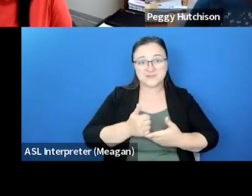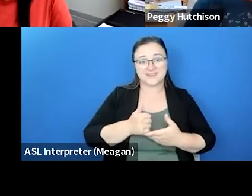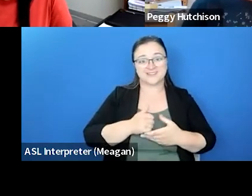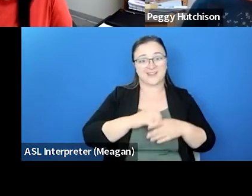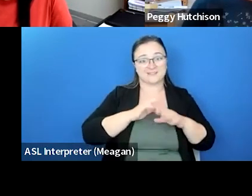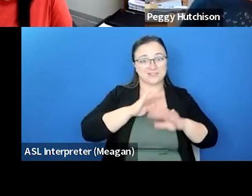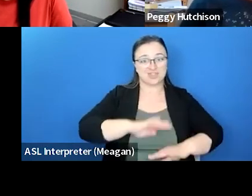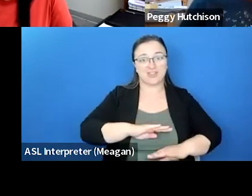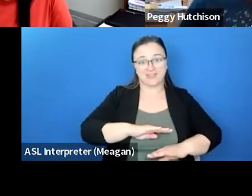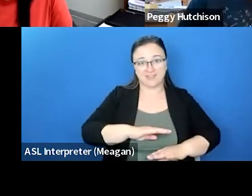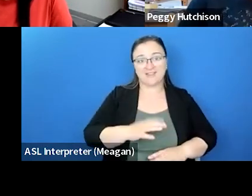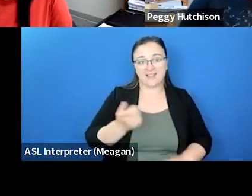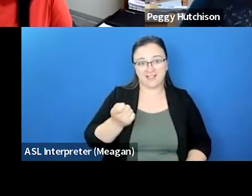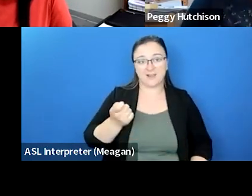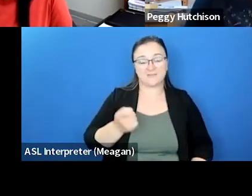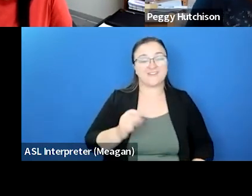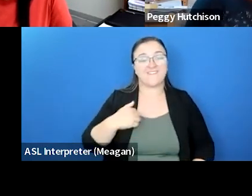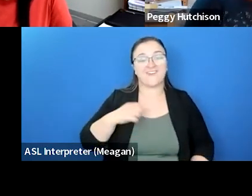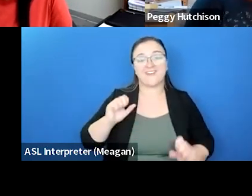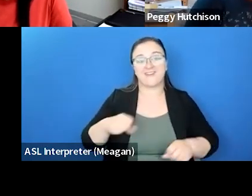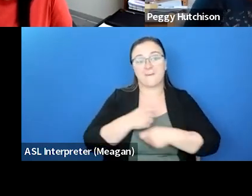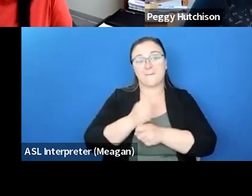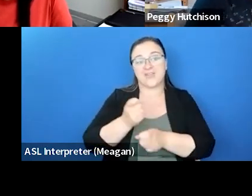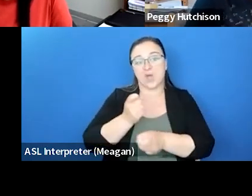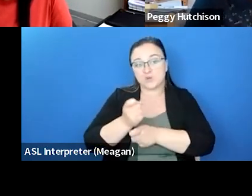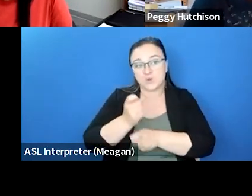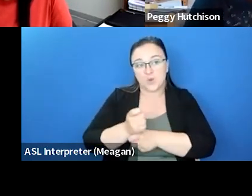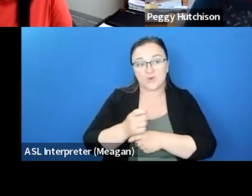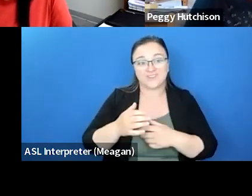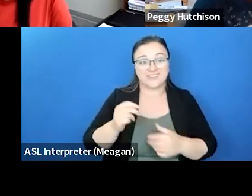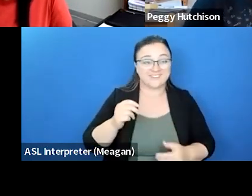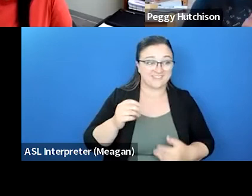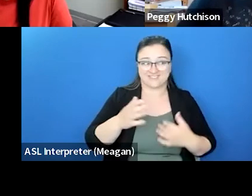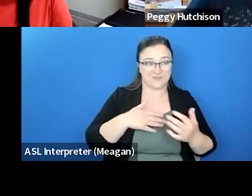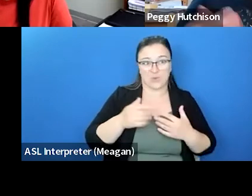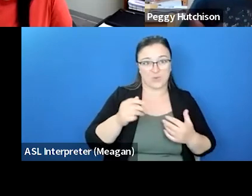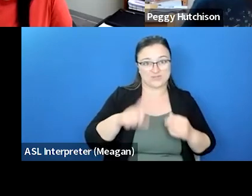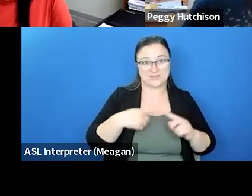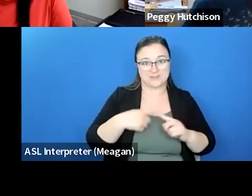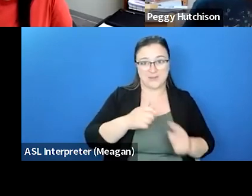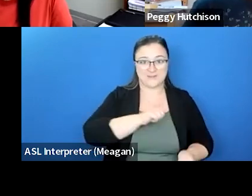so if something, if I can make a joke and even if it's about myself, but it gets us laughing,